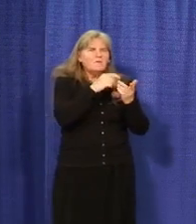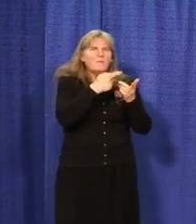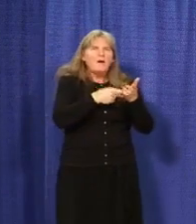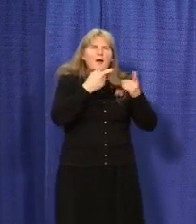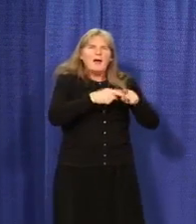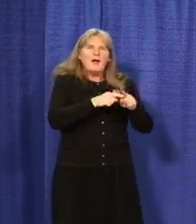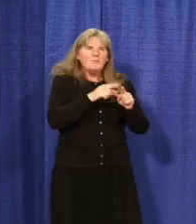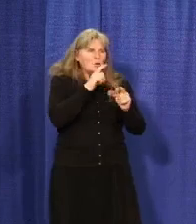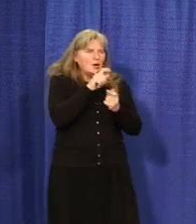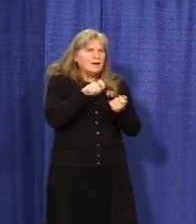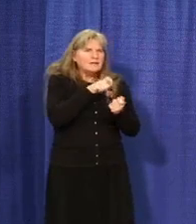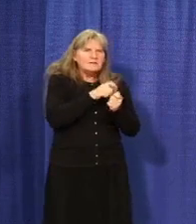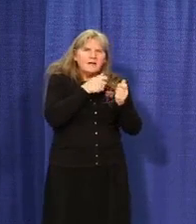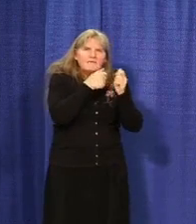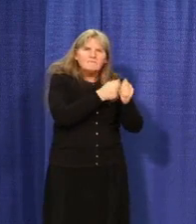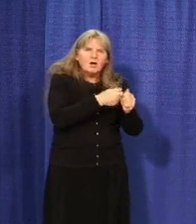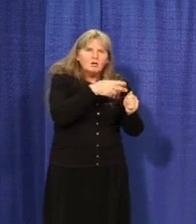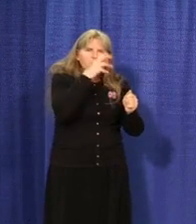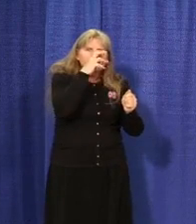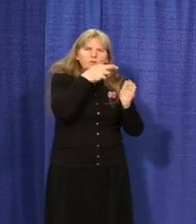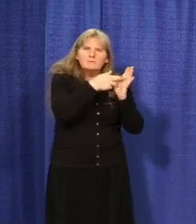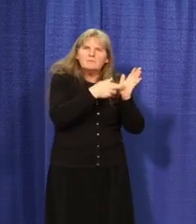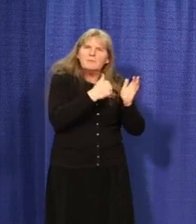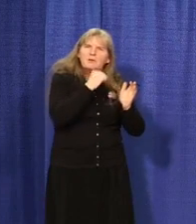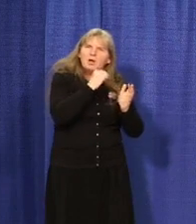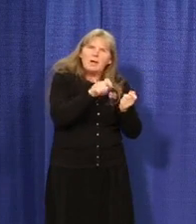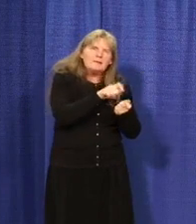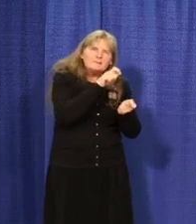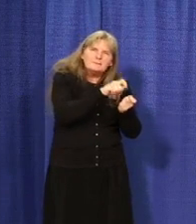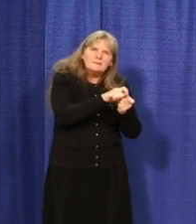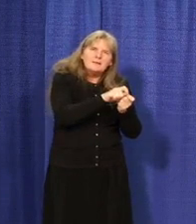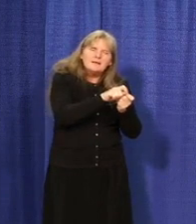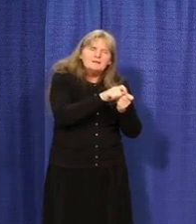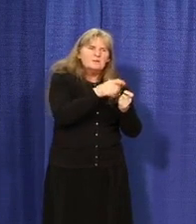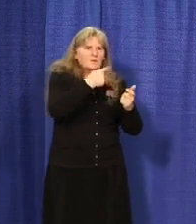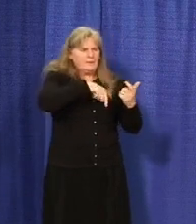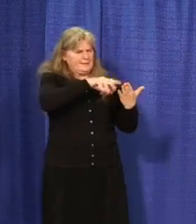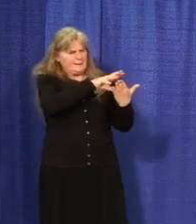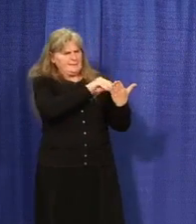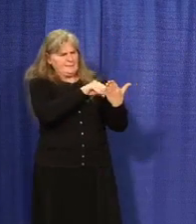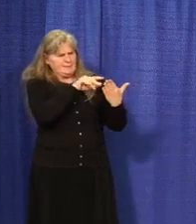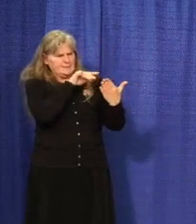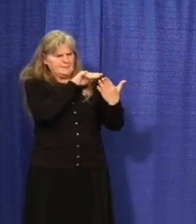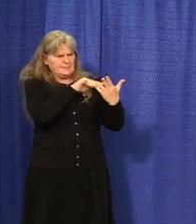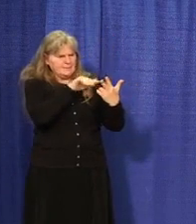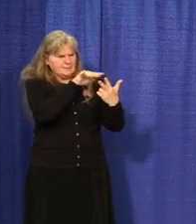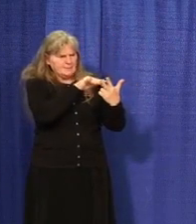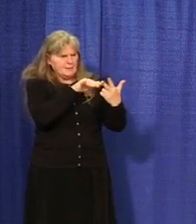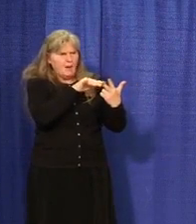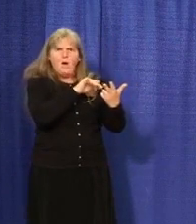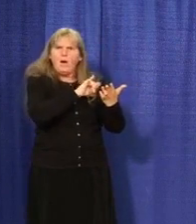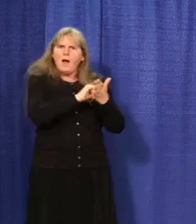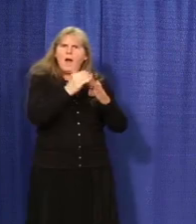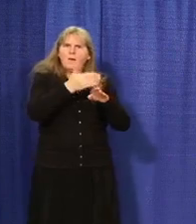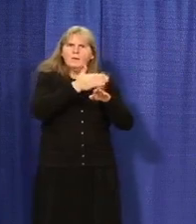protocol is completely. It is really, what can we learn from these cases to improve our